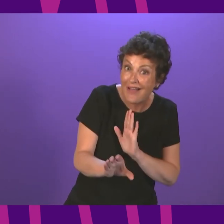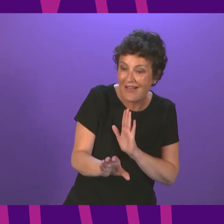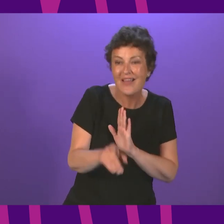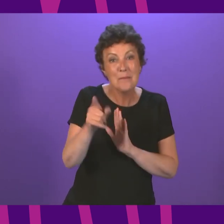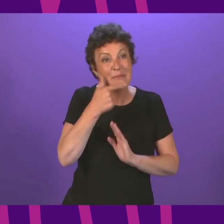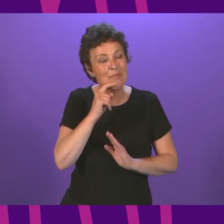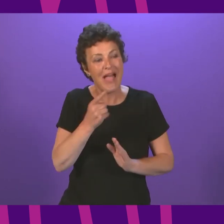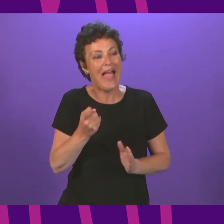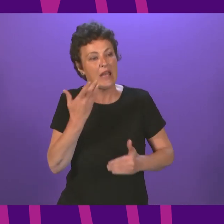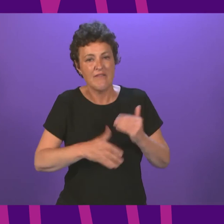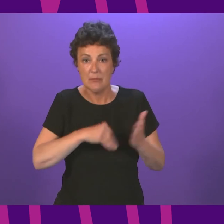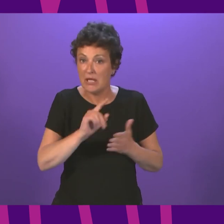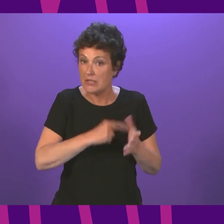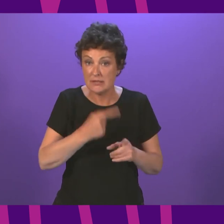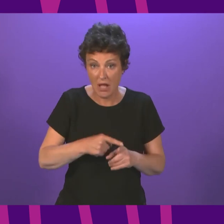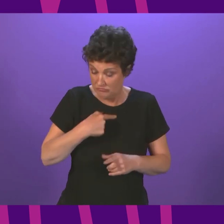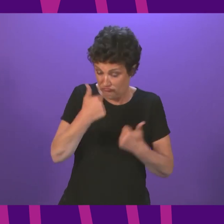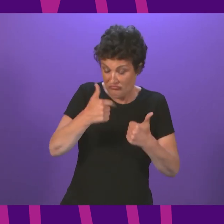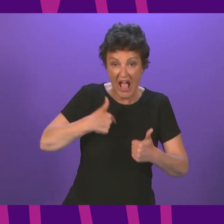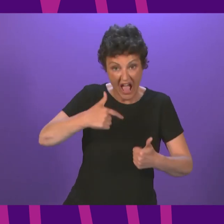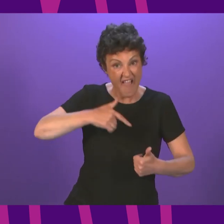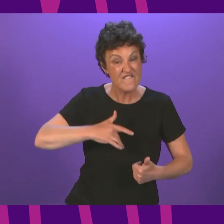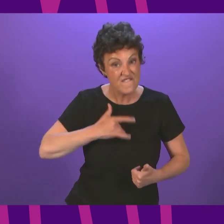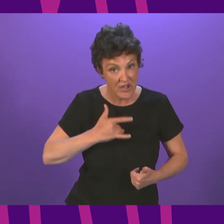been destroyed by the Scottish Governments experiment on our industry, and others whose